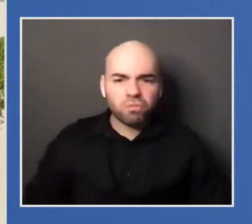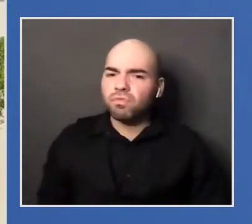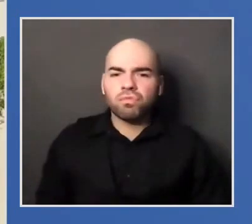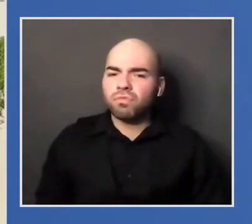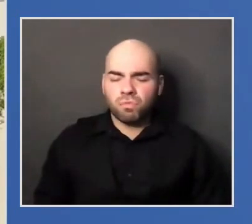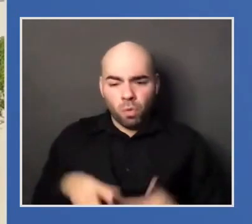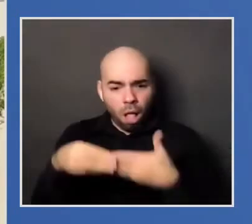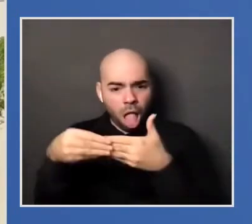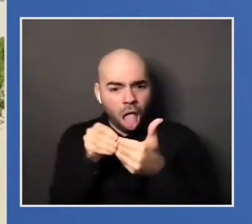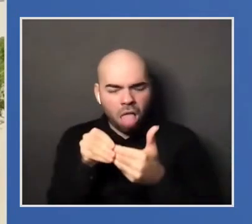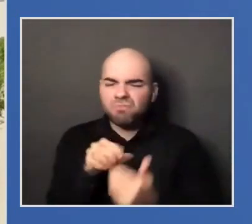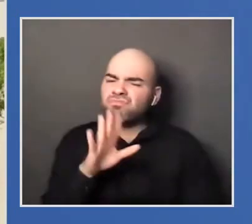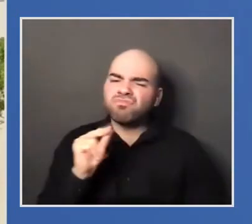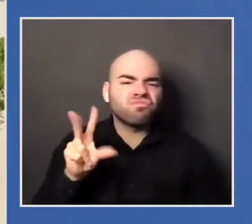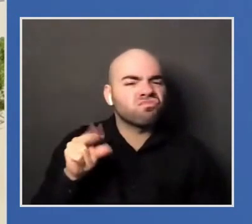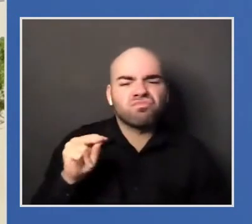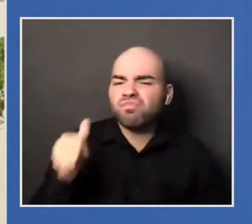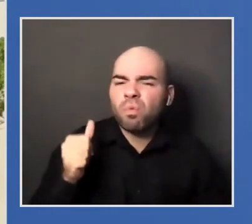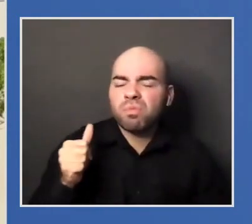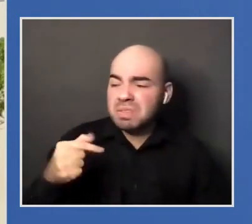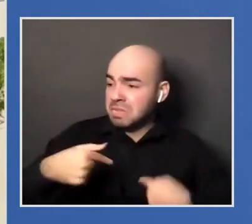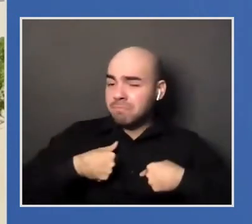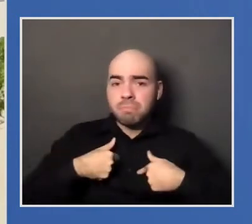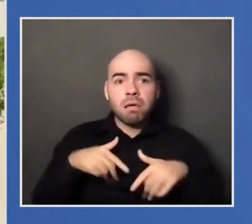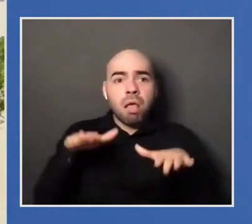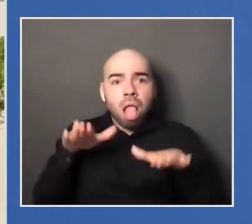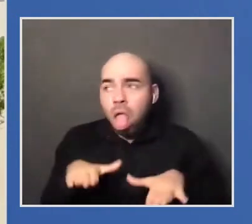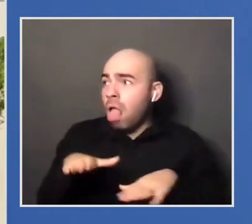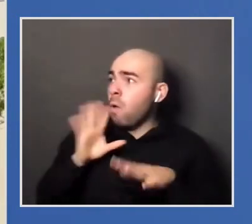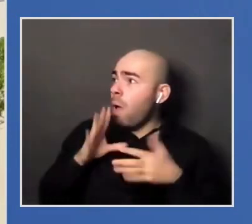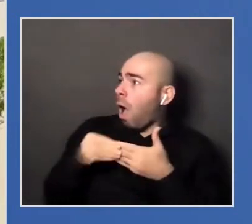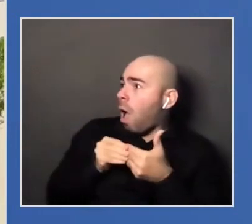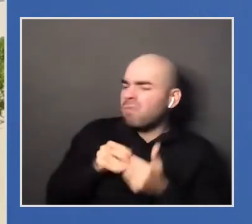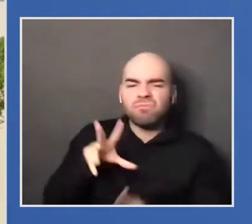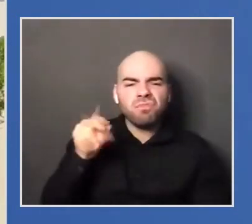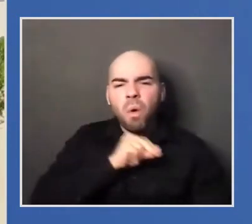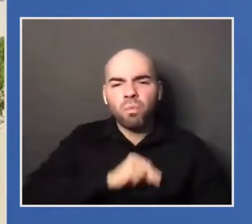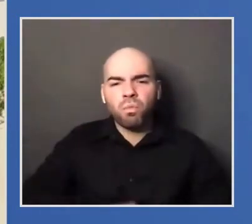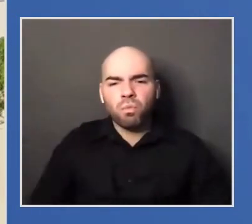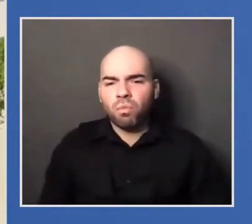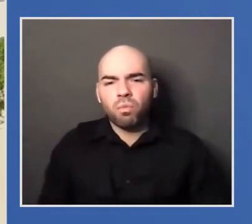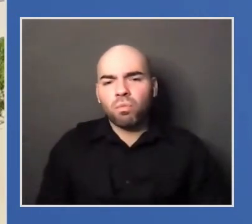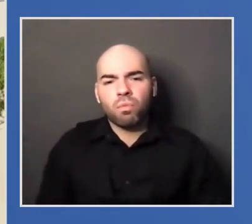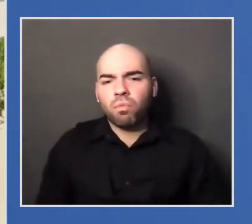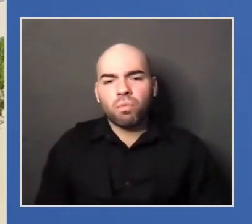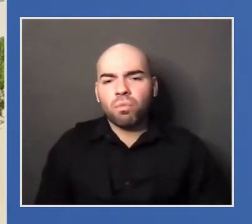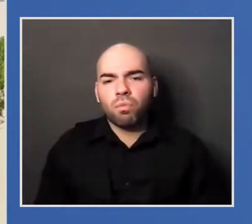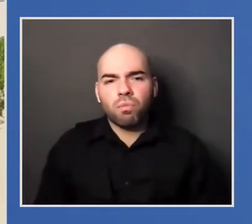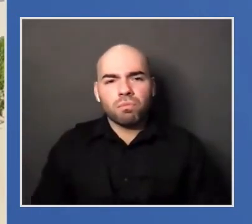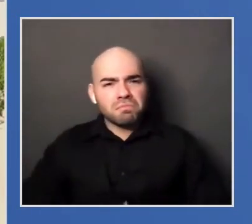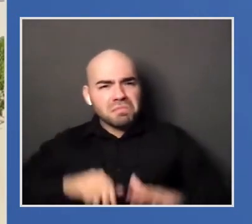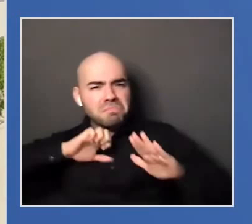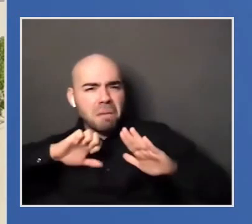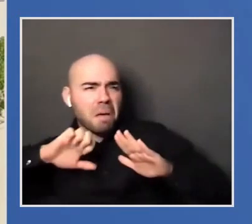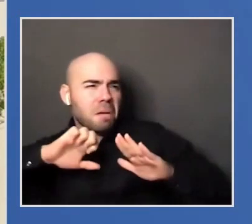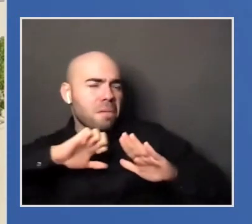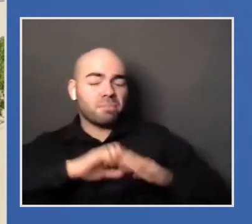VISITED THE SACRED GROUNDS OF GETTYSBURG.